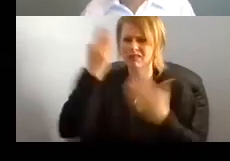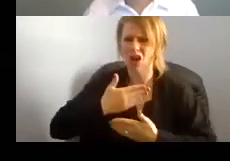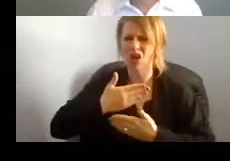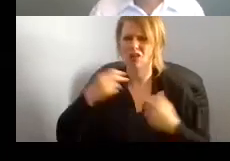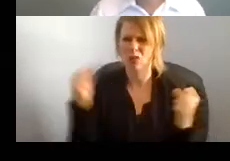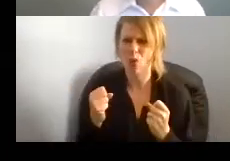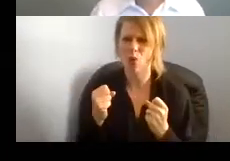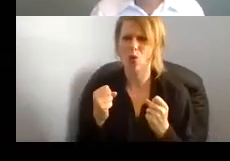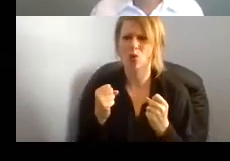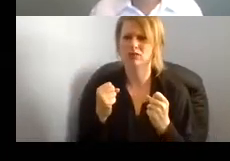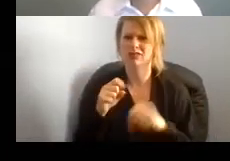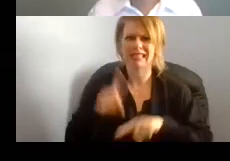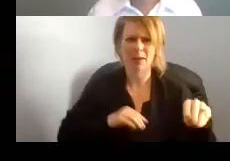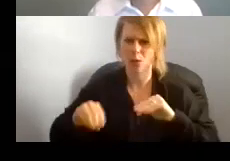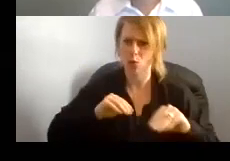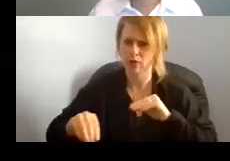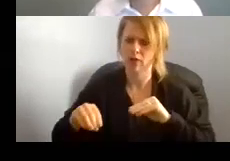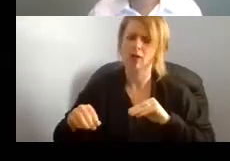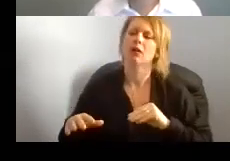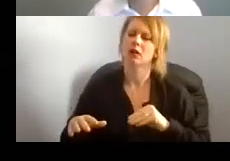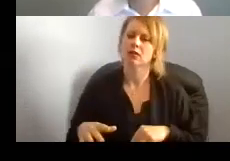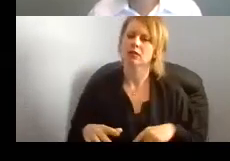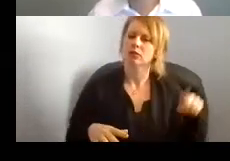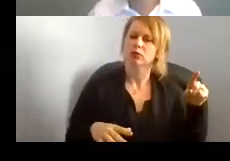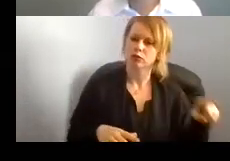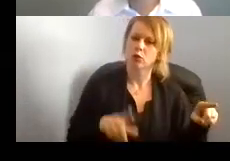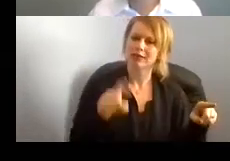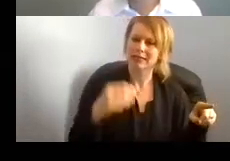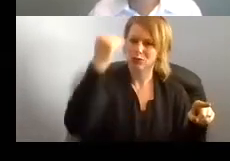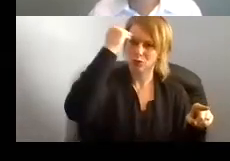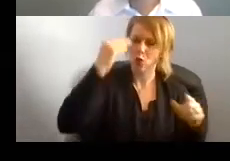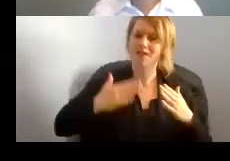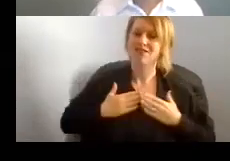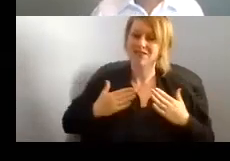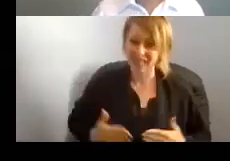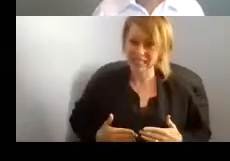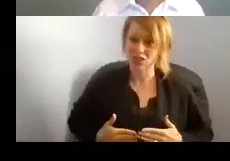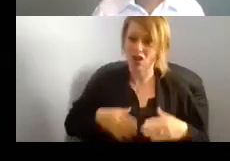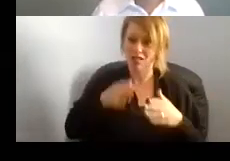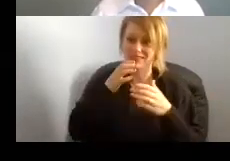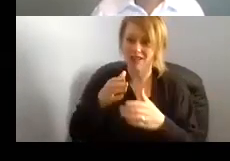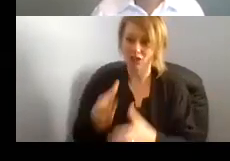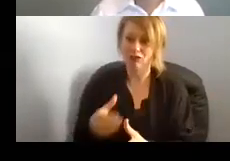So you want to make sure that they’re not preoccupied with physical suffering of deceased. So if they say they want to be with